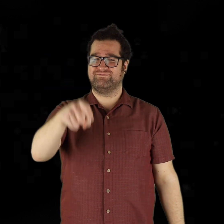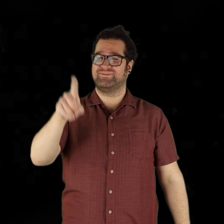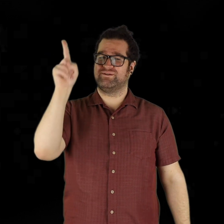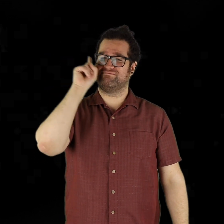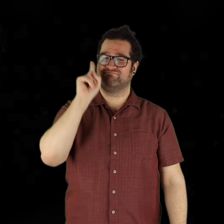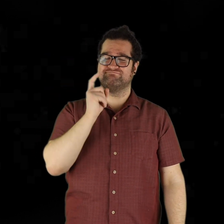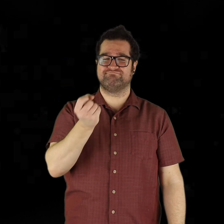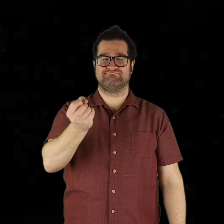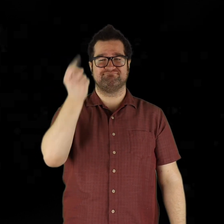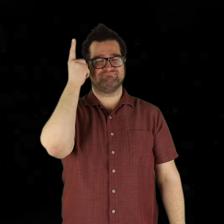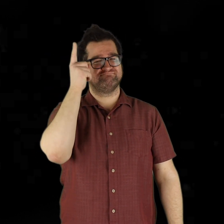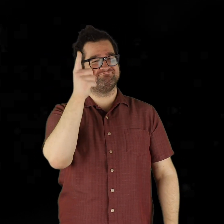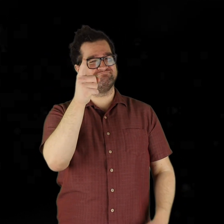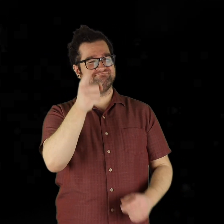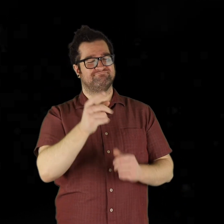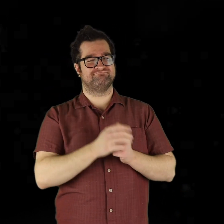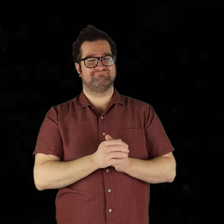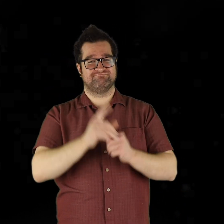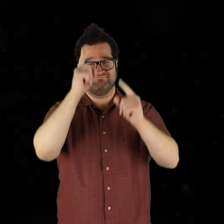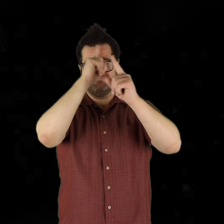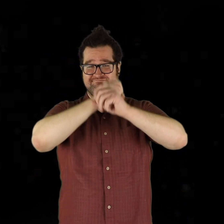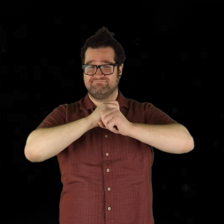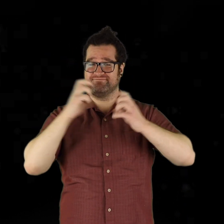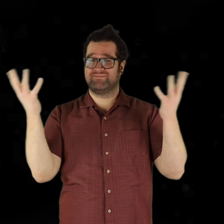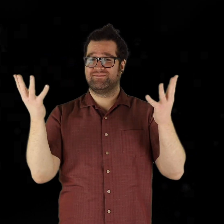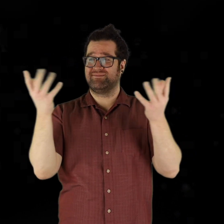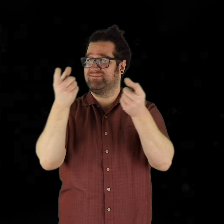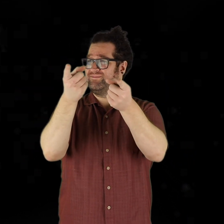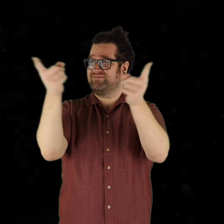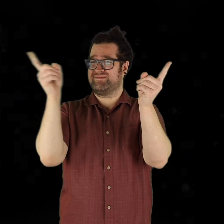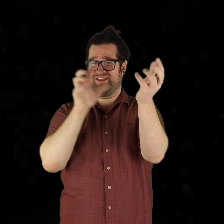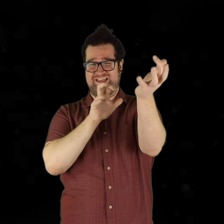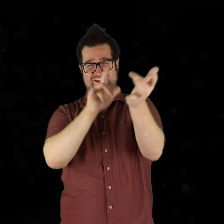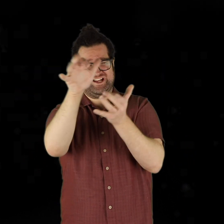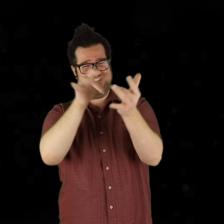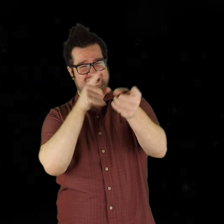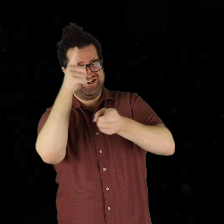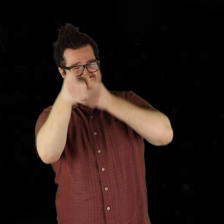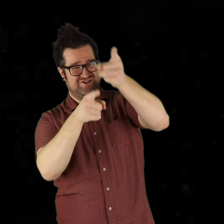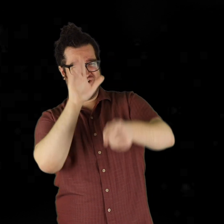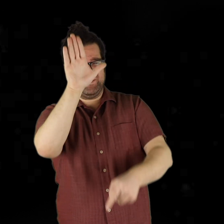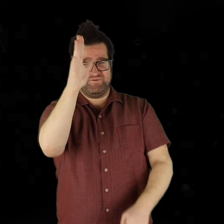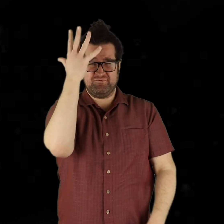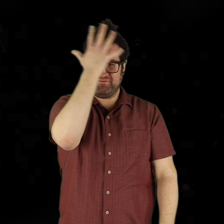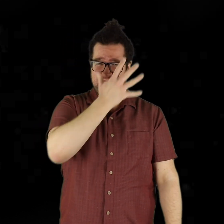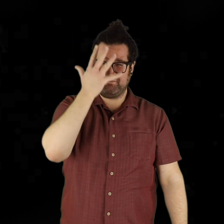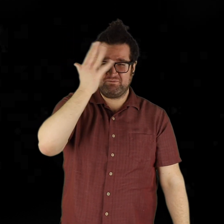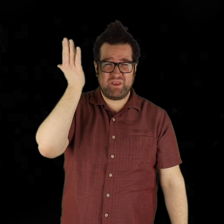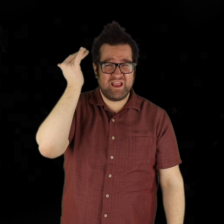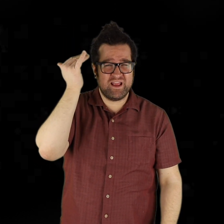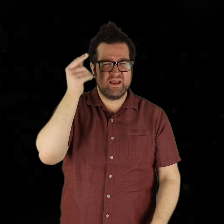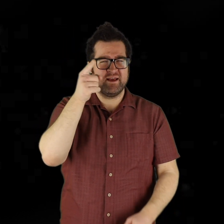You have to be deaf to understand. What is it like to be laughed in the face